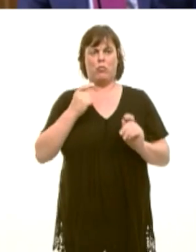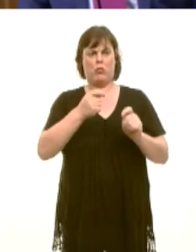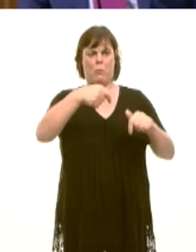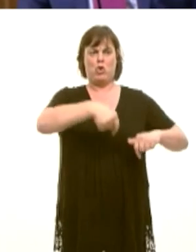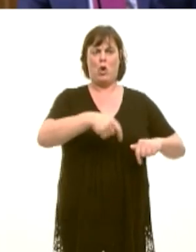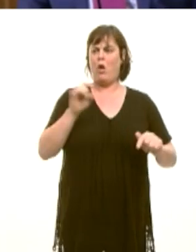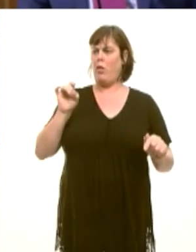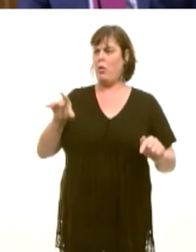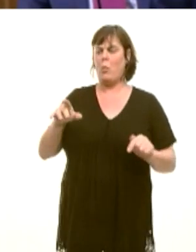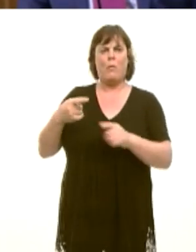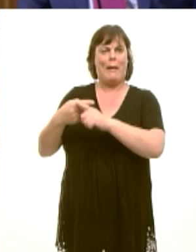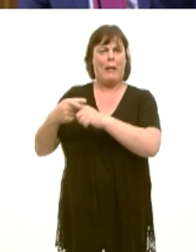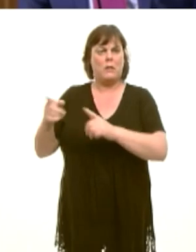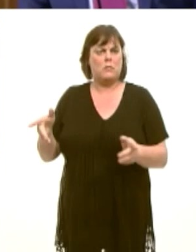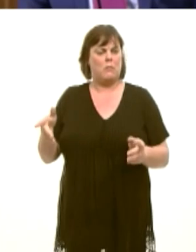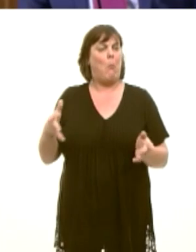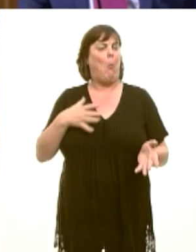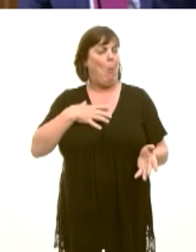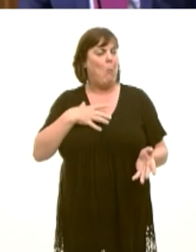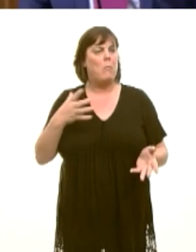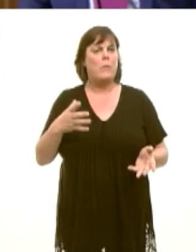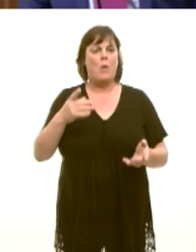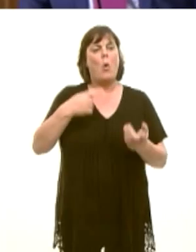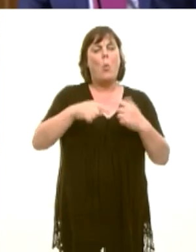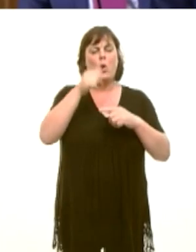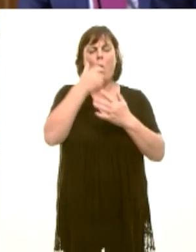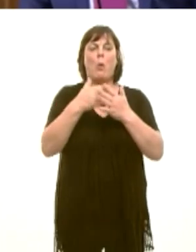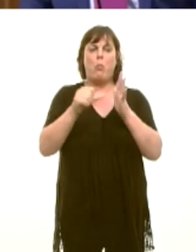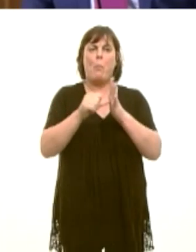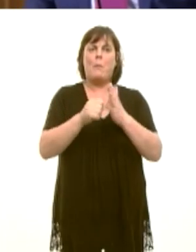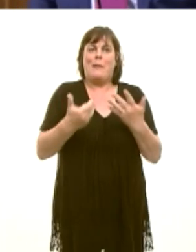seen some challenging times in the Welsh health service, that much is true, but the service